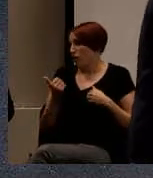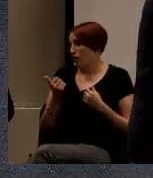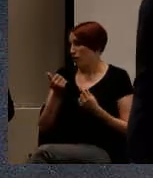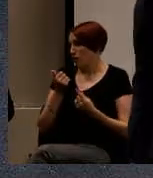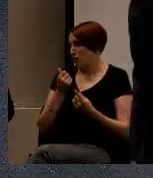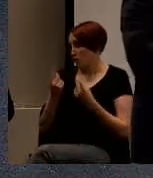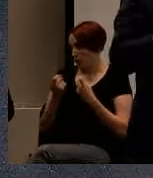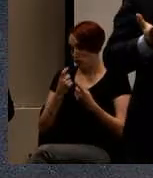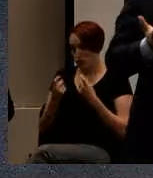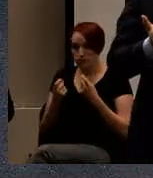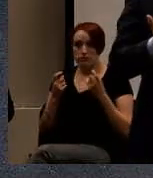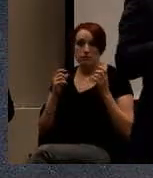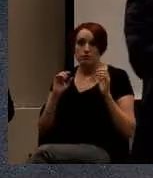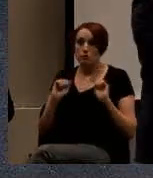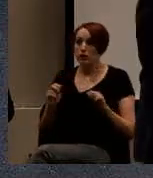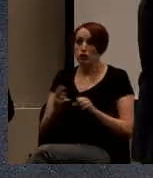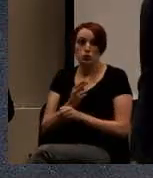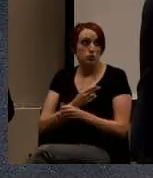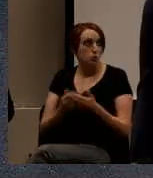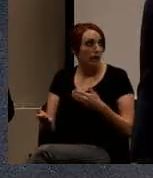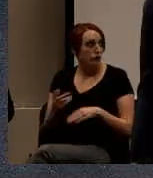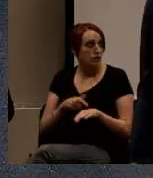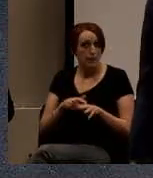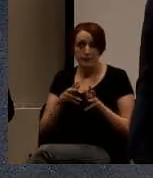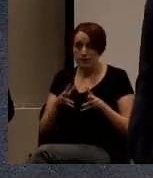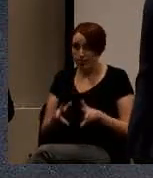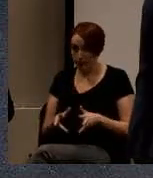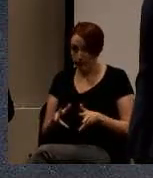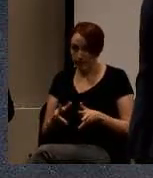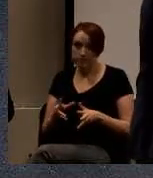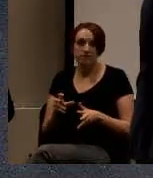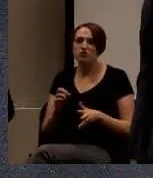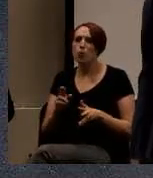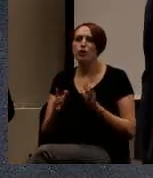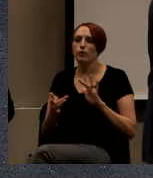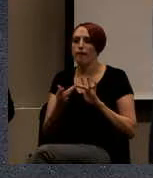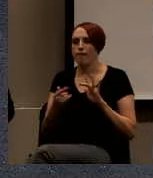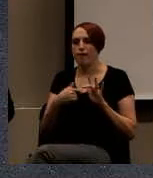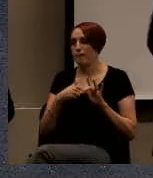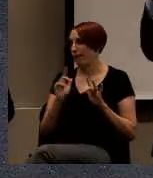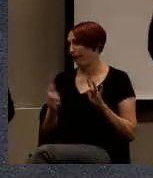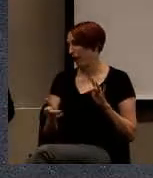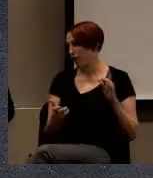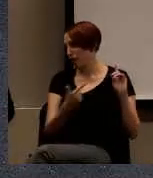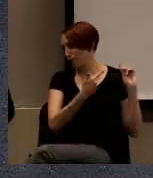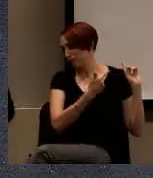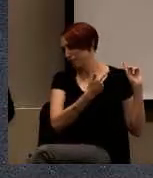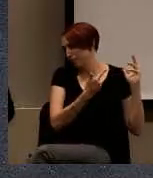use whatever time is left. Otherwise, my contact information is up there. You know how to get a hold of me.